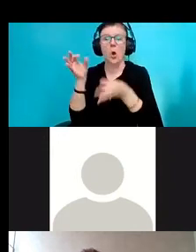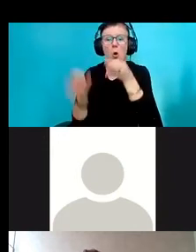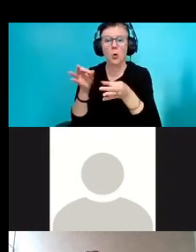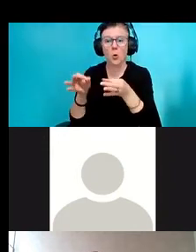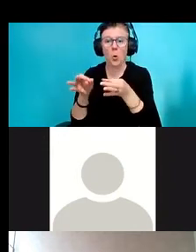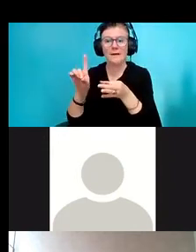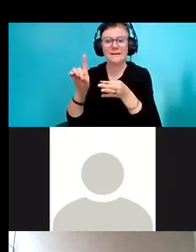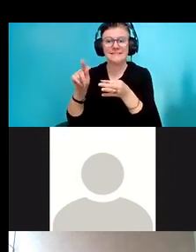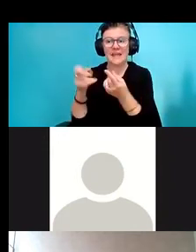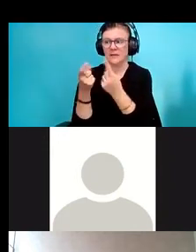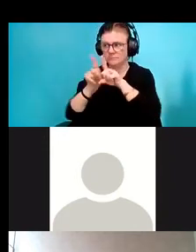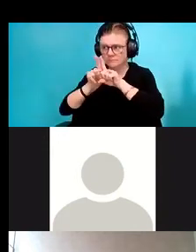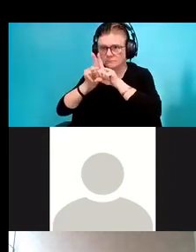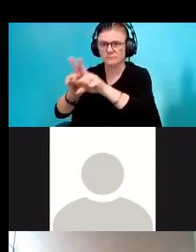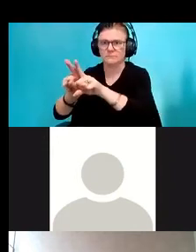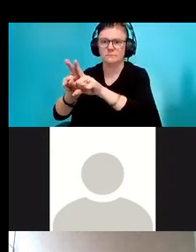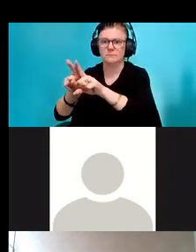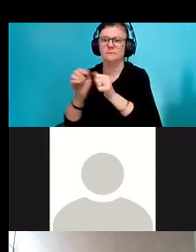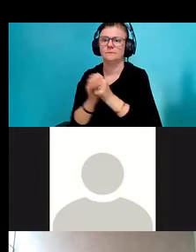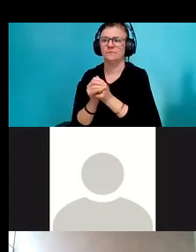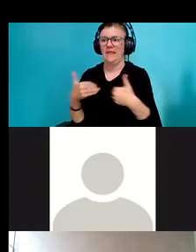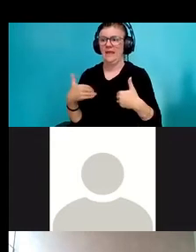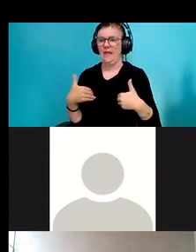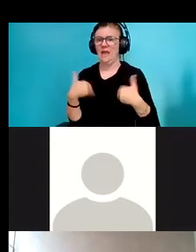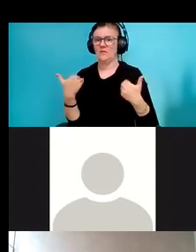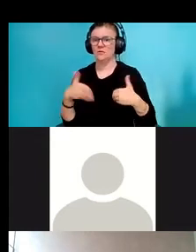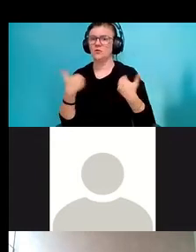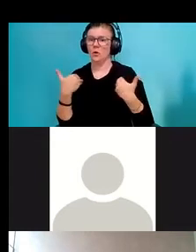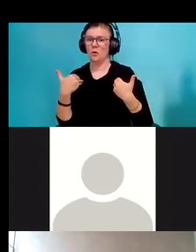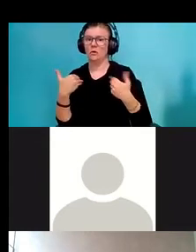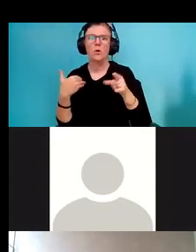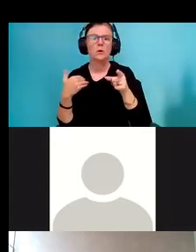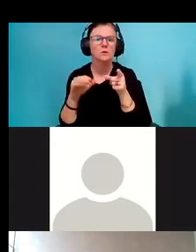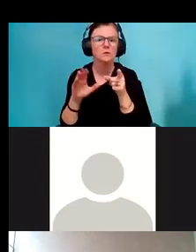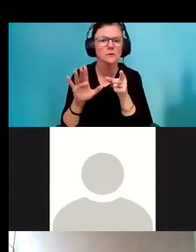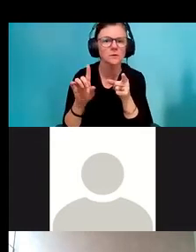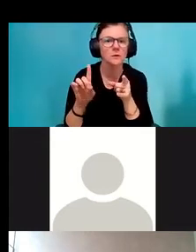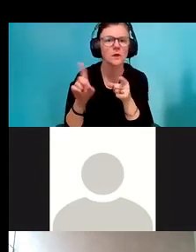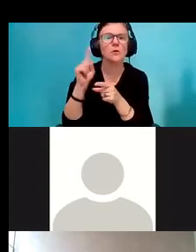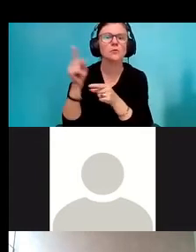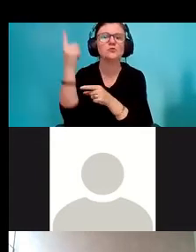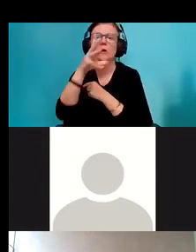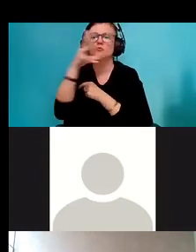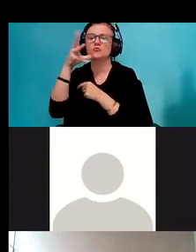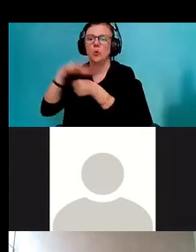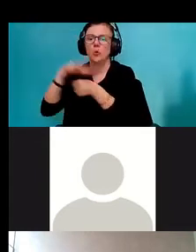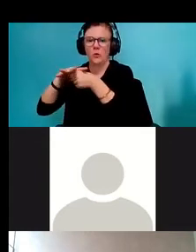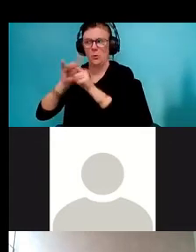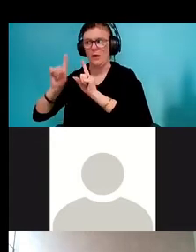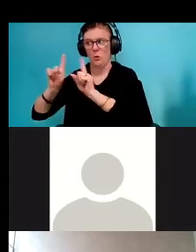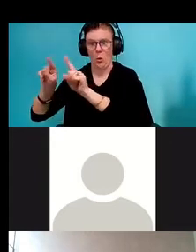expand her reach to the Yelm Municipal Court-- a rural area of our community-- support people longer term,